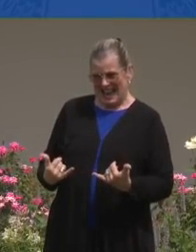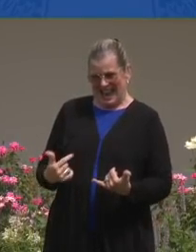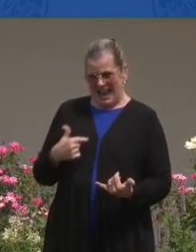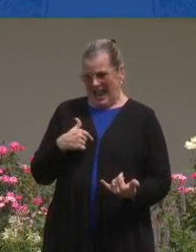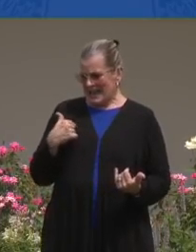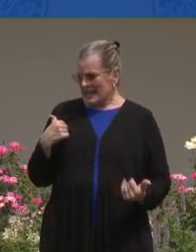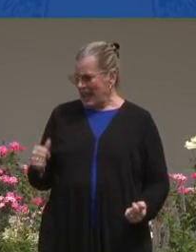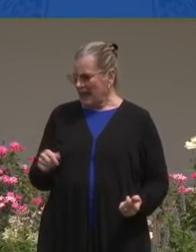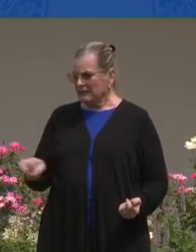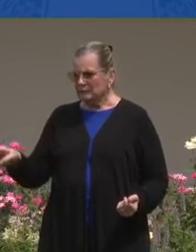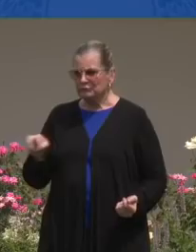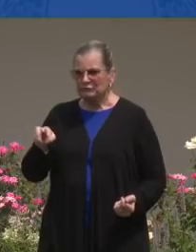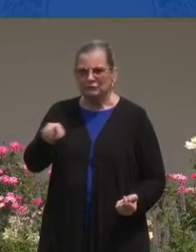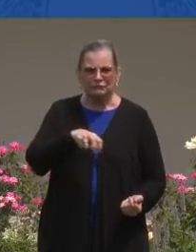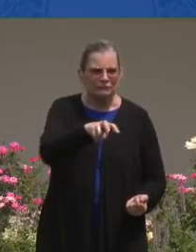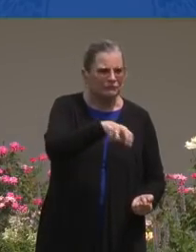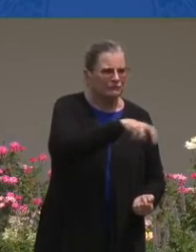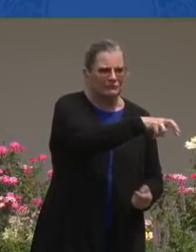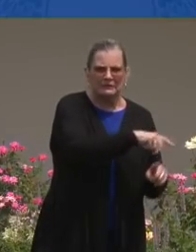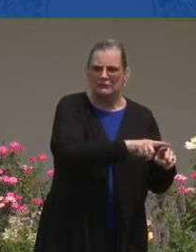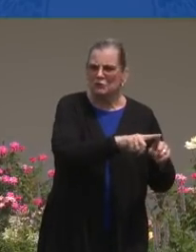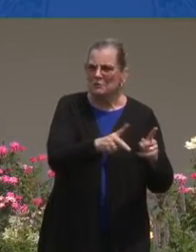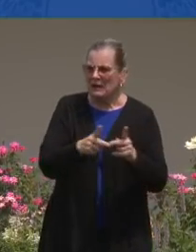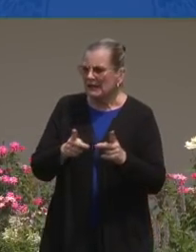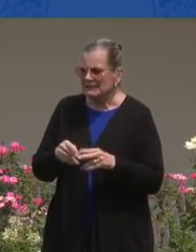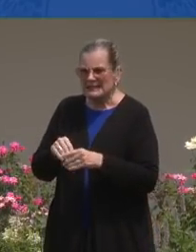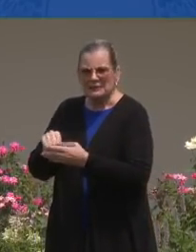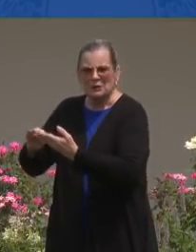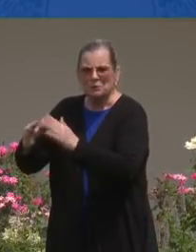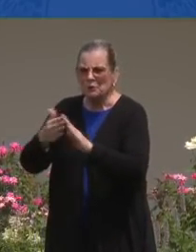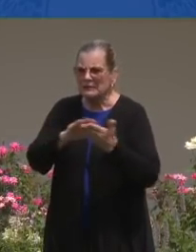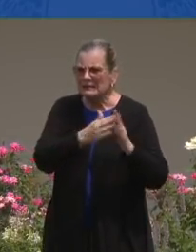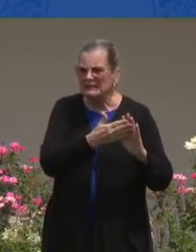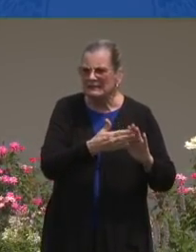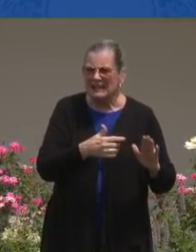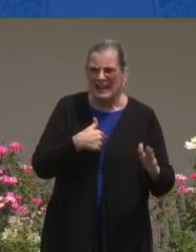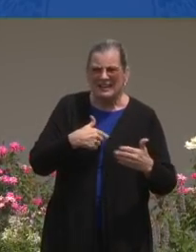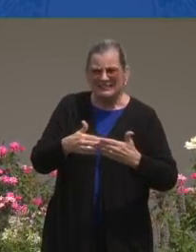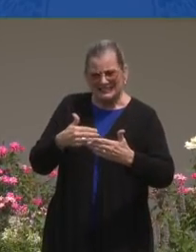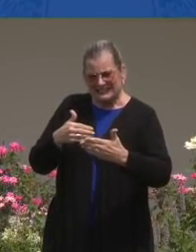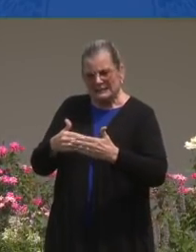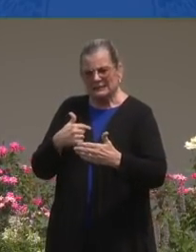I was worried I would not be able to live independently and pursue my dreams of being an artist,